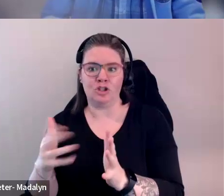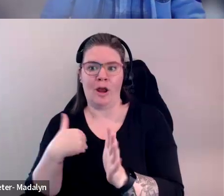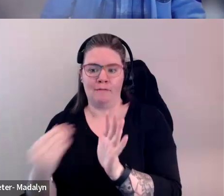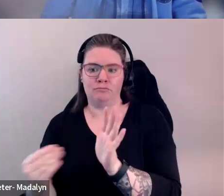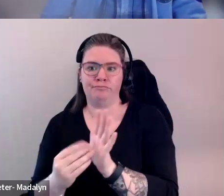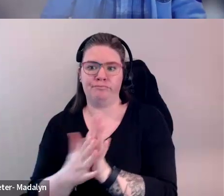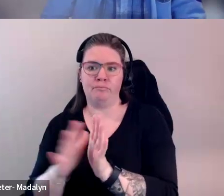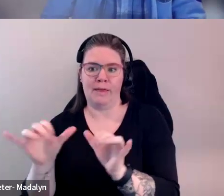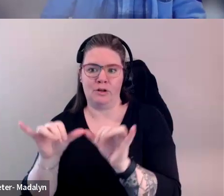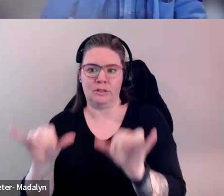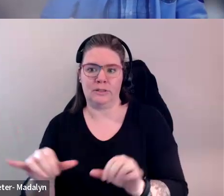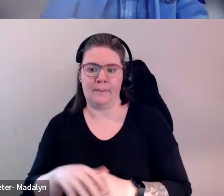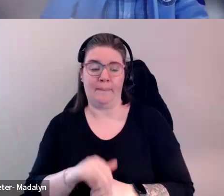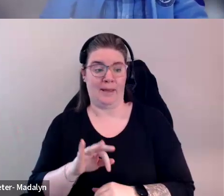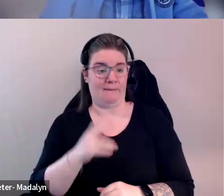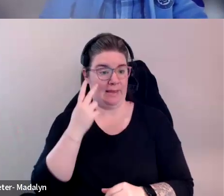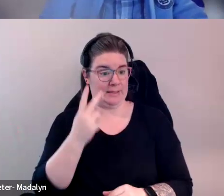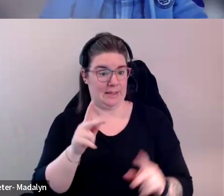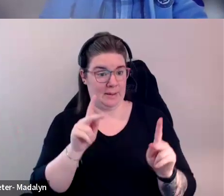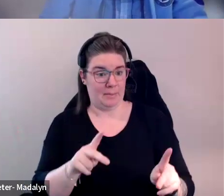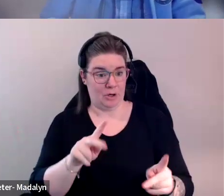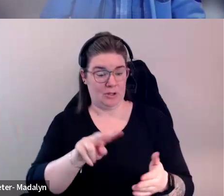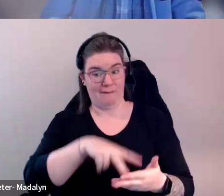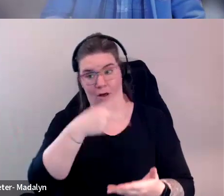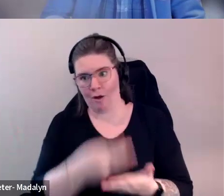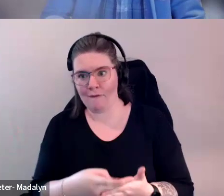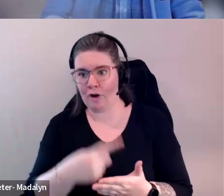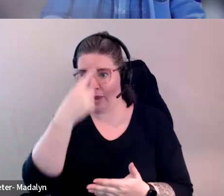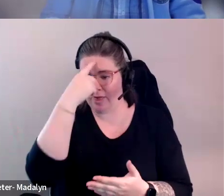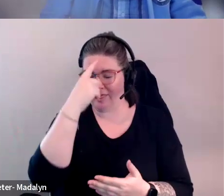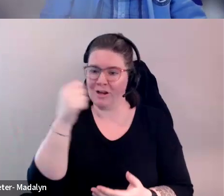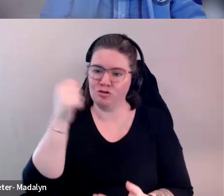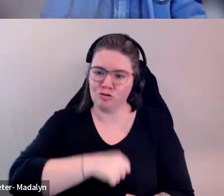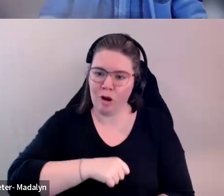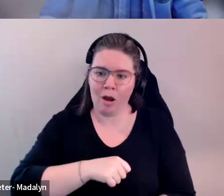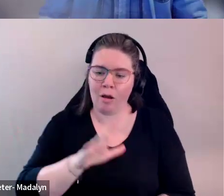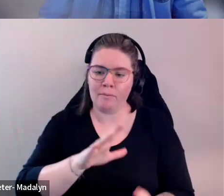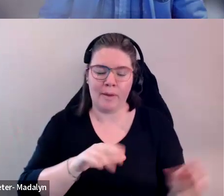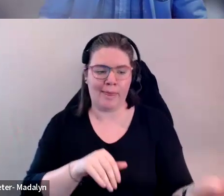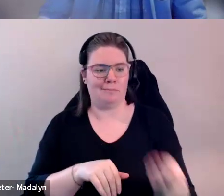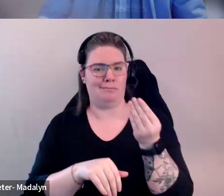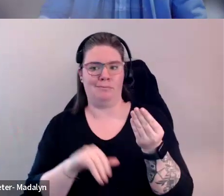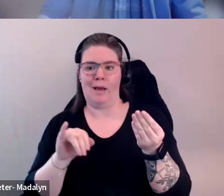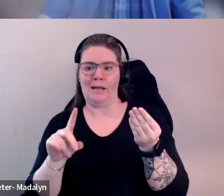Don Dew: they happen to see this person falling over, and they think they're drunk. Don Dew: they can, you know, they take their id. They see that? Oh, no!